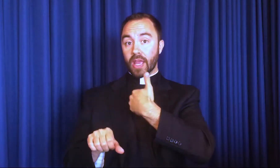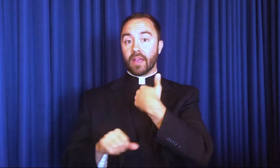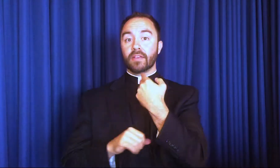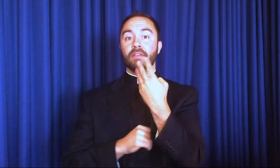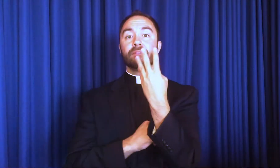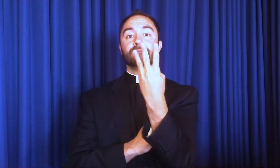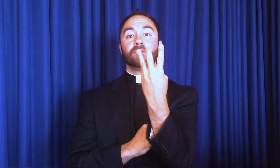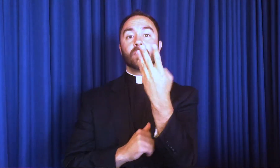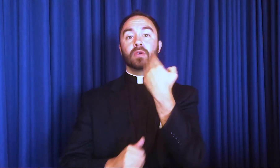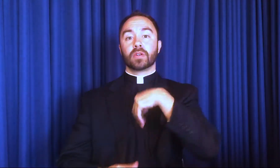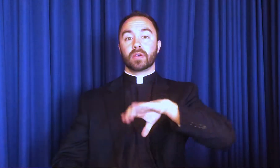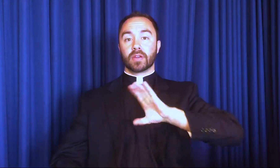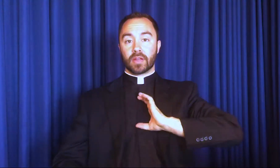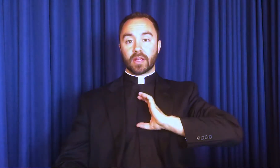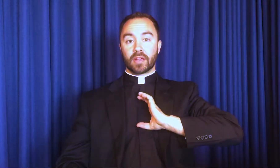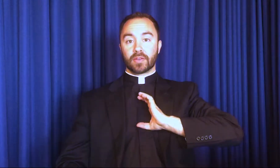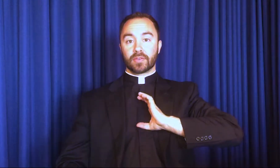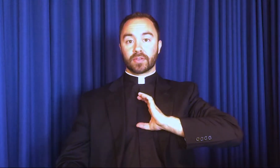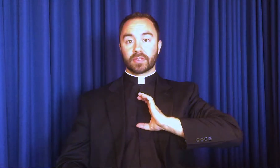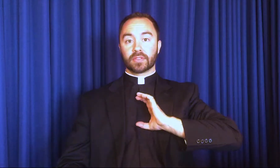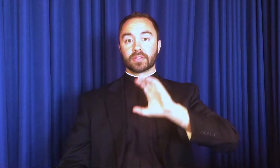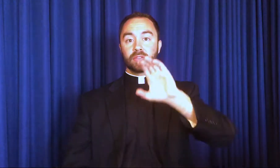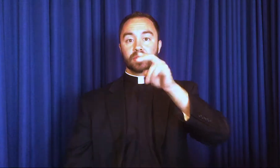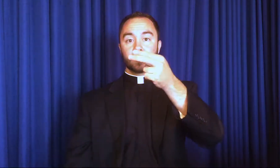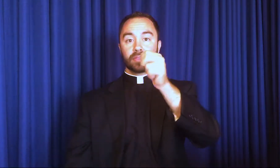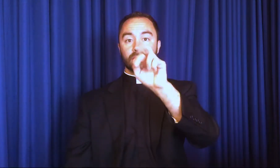example the church has four